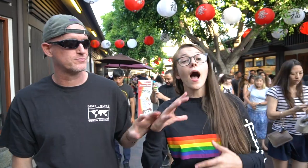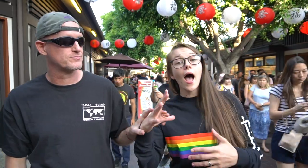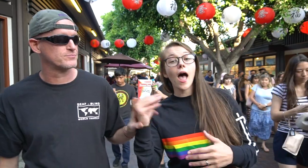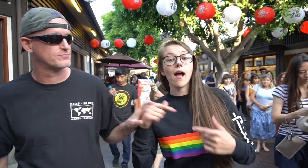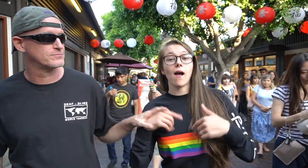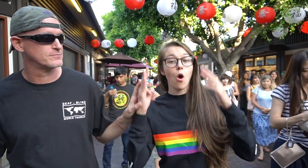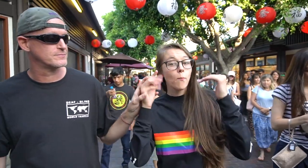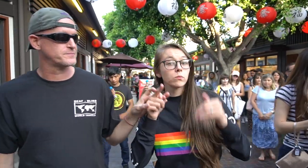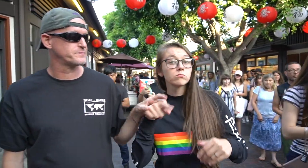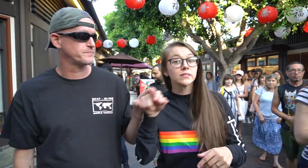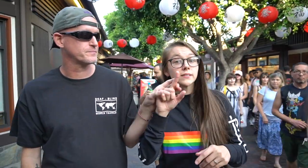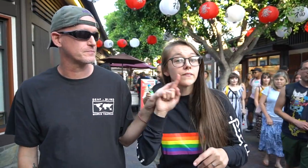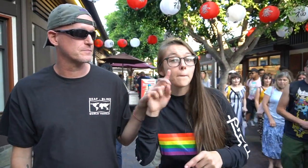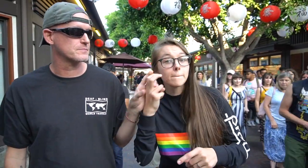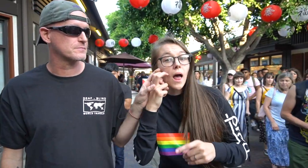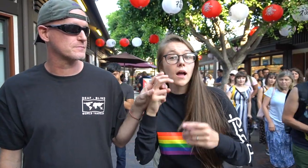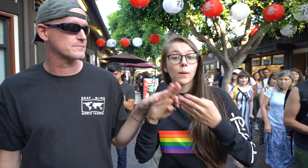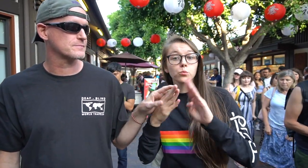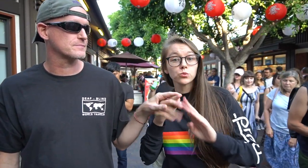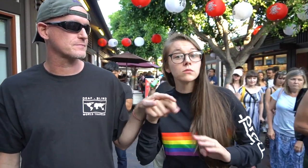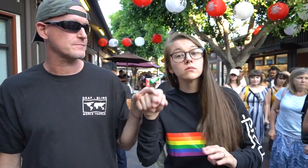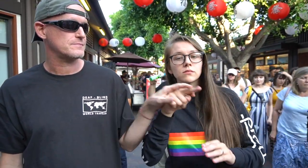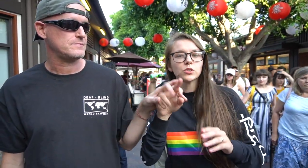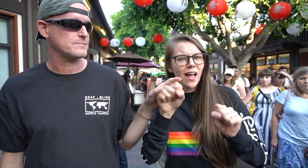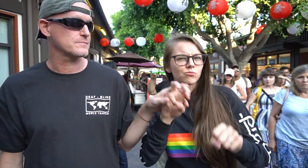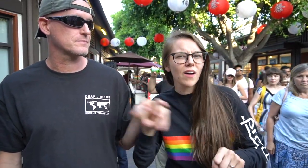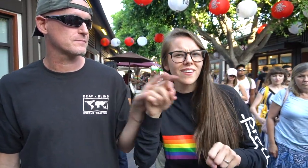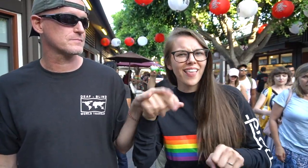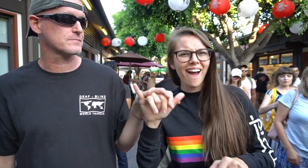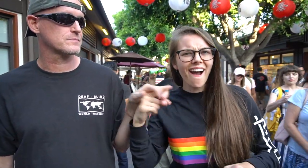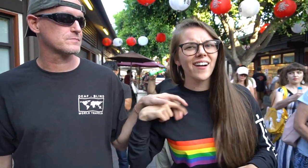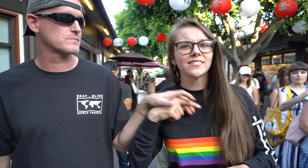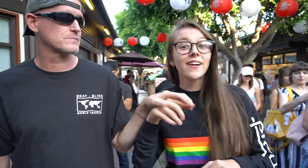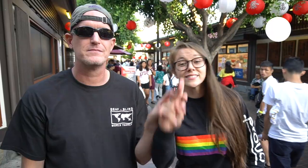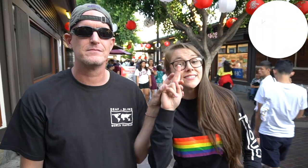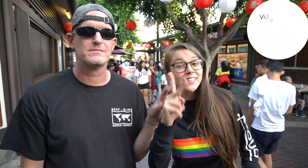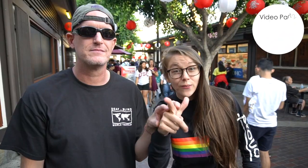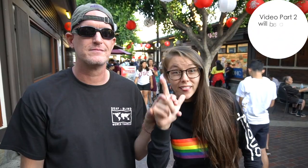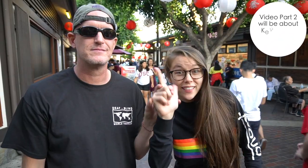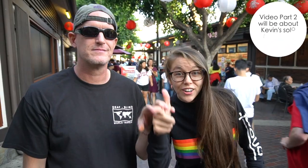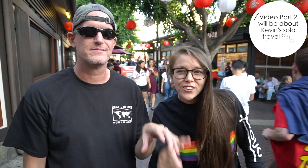Lia: and I hope that you, DeafBlind community, you can travel like us! Lia: See you later!